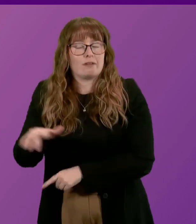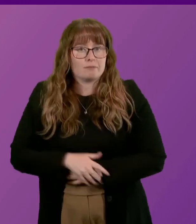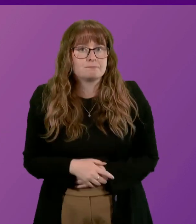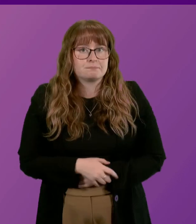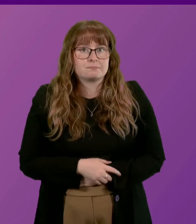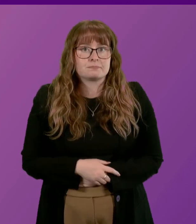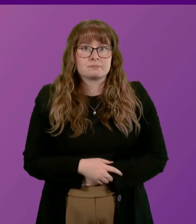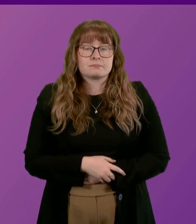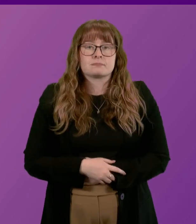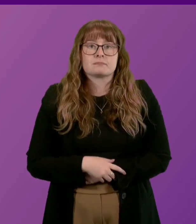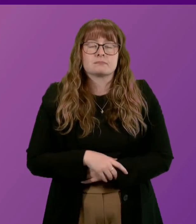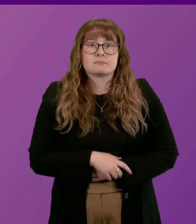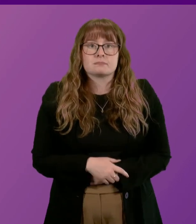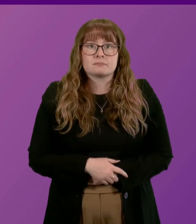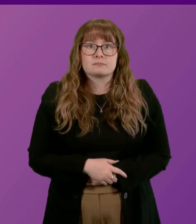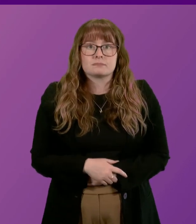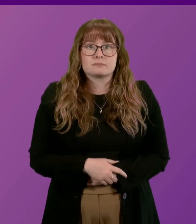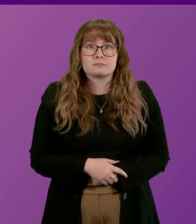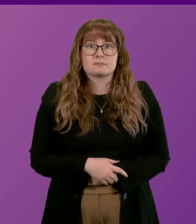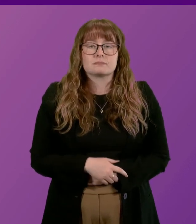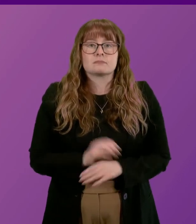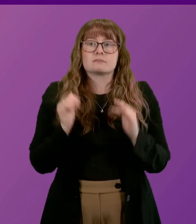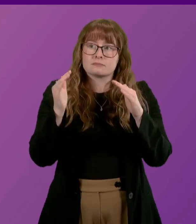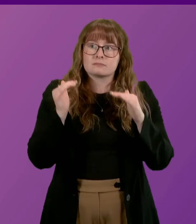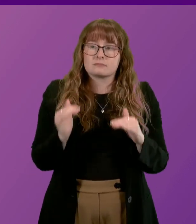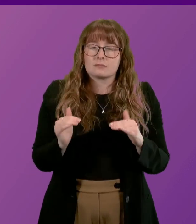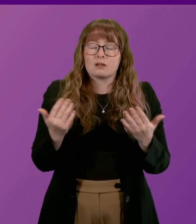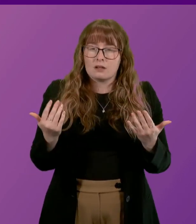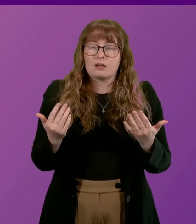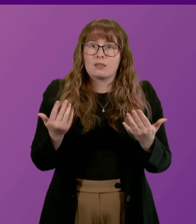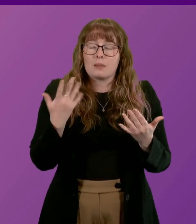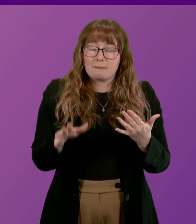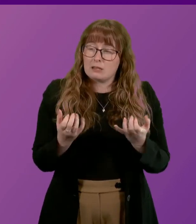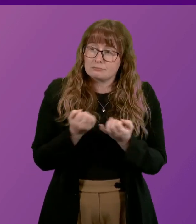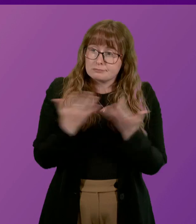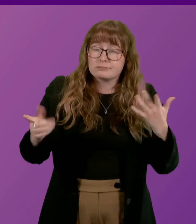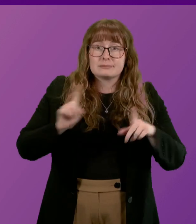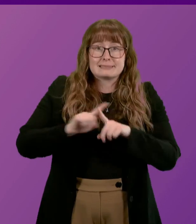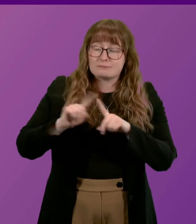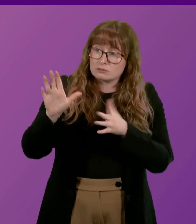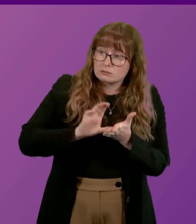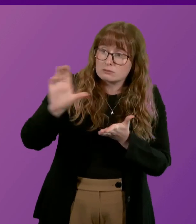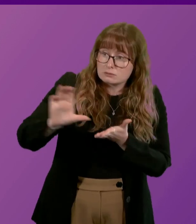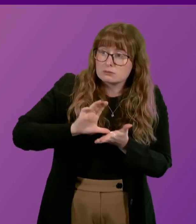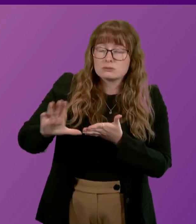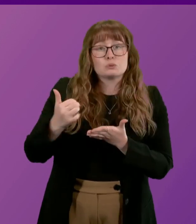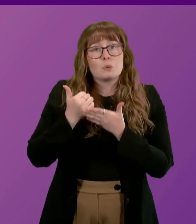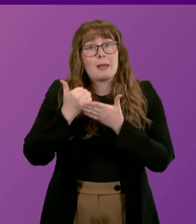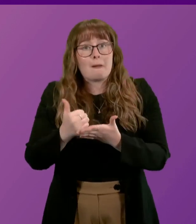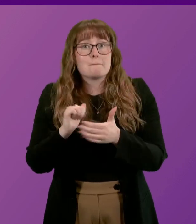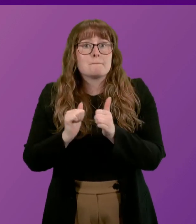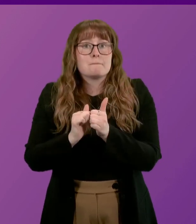The Scottish Government has had various funds to help bus companies to buy electric buses.